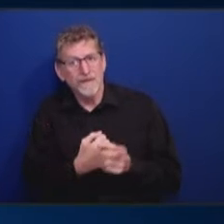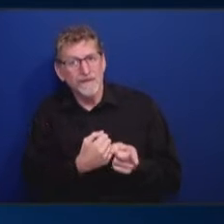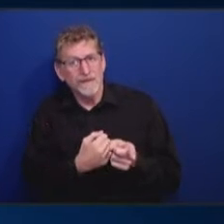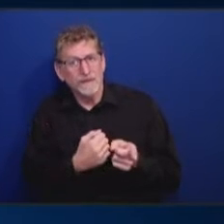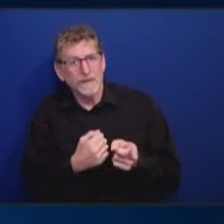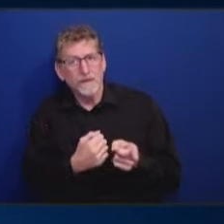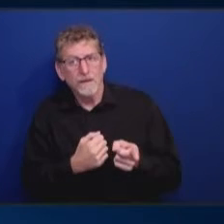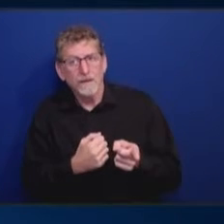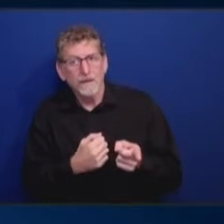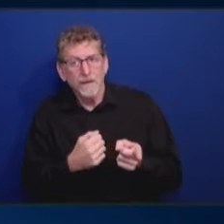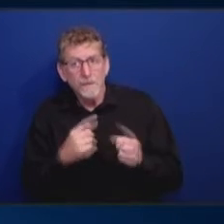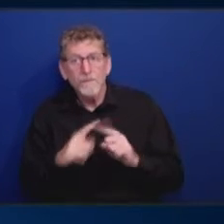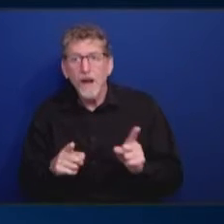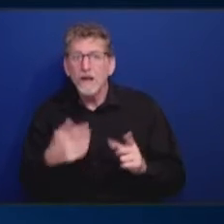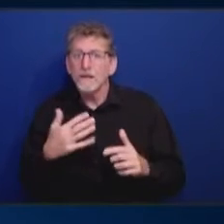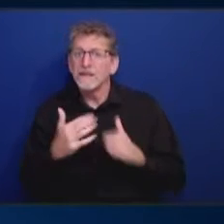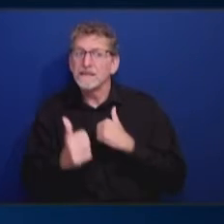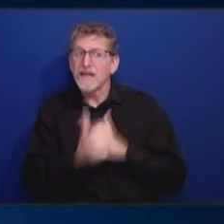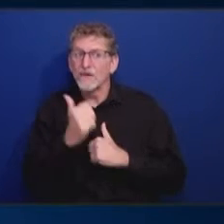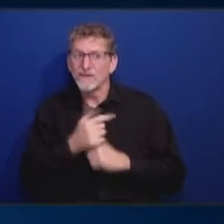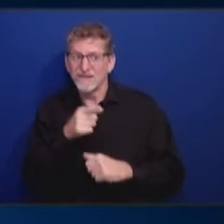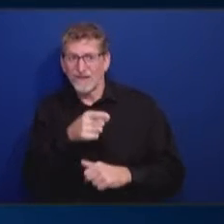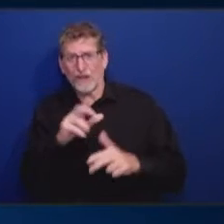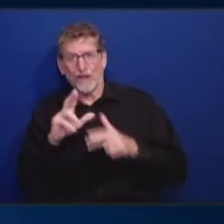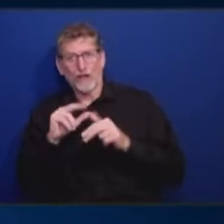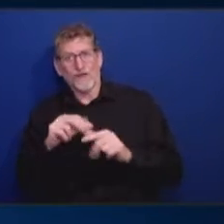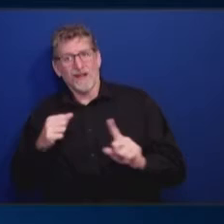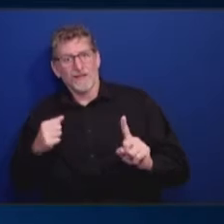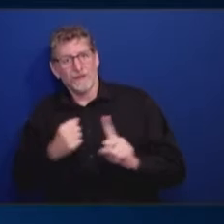The storm, of course, crossed the United States, and it, in a very